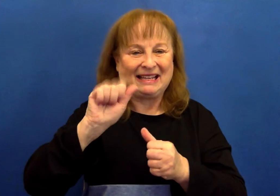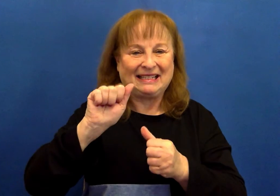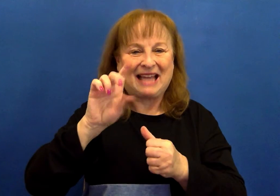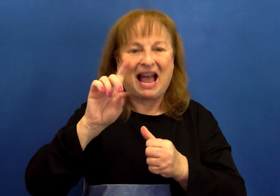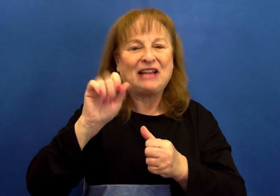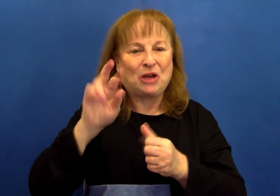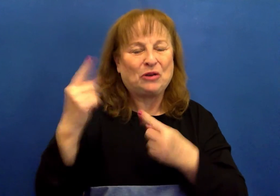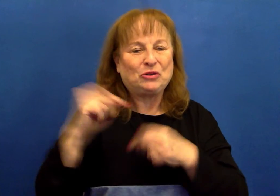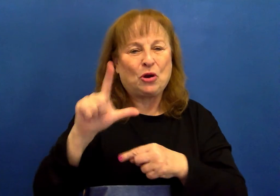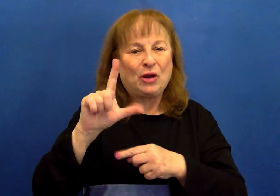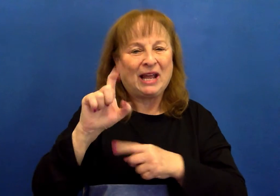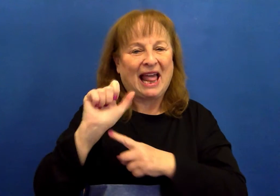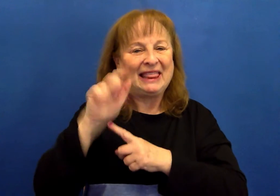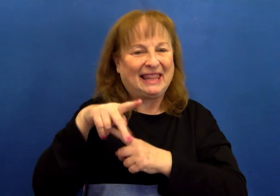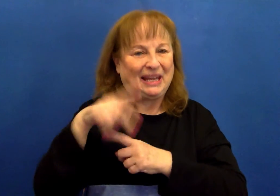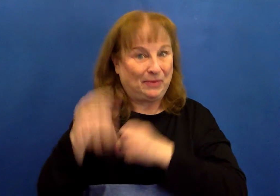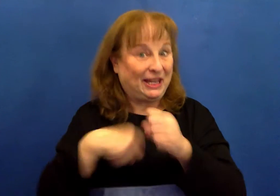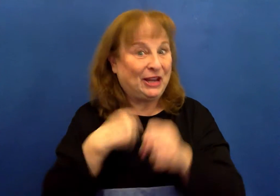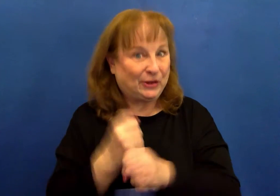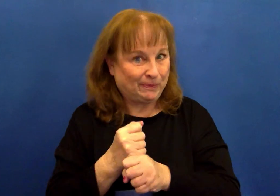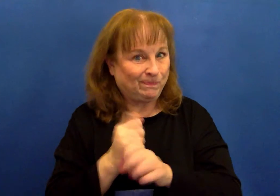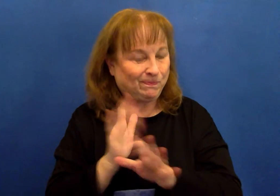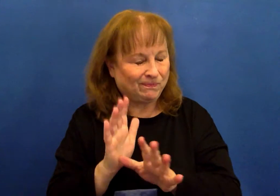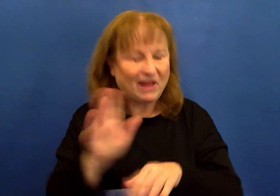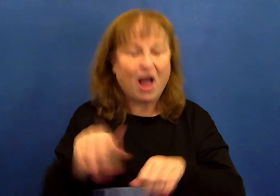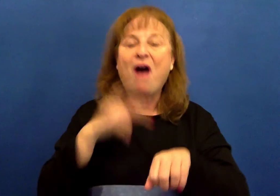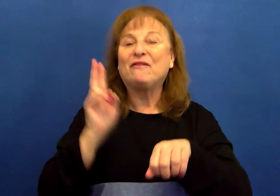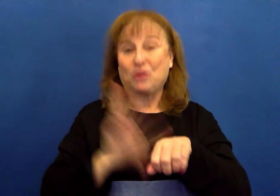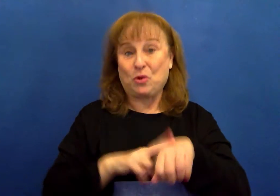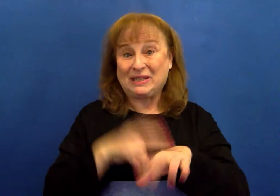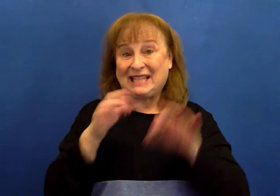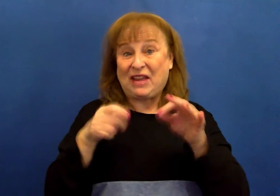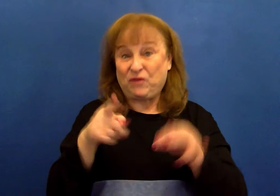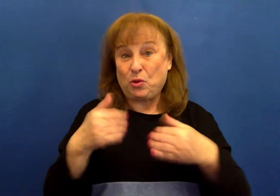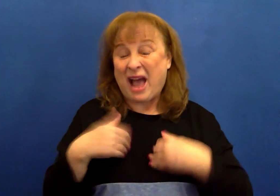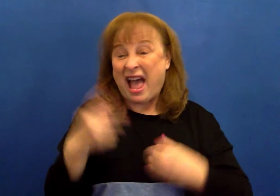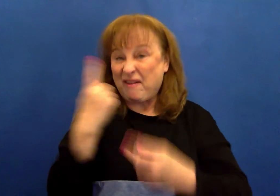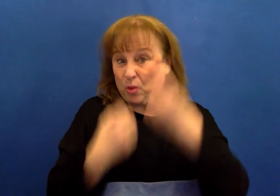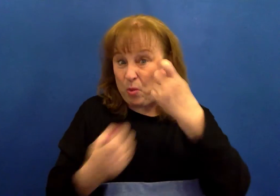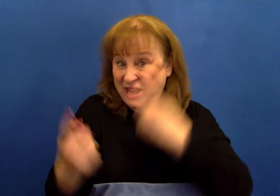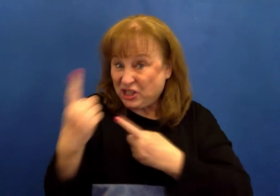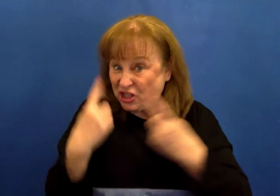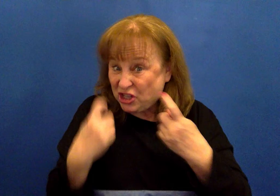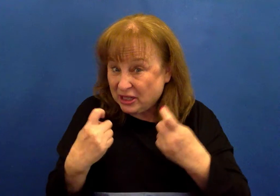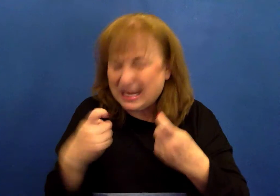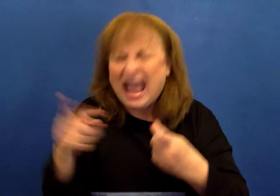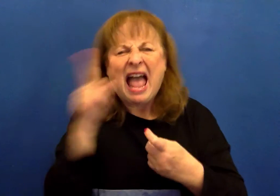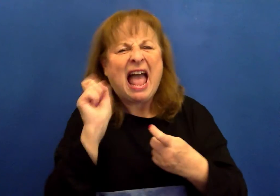during a leap year. Of course, if you have questions, ask your rabbi.